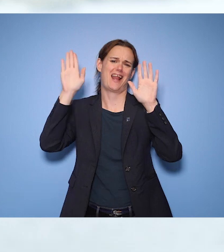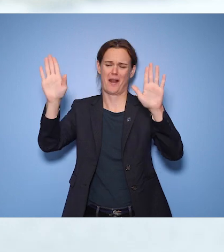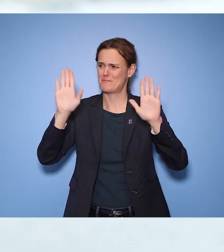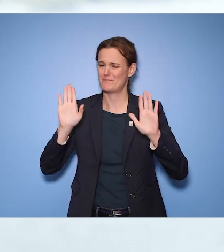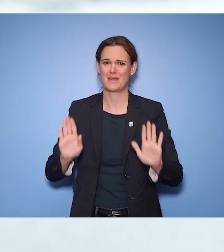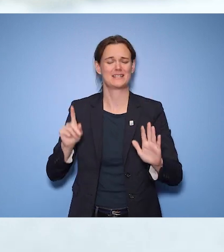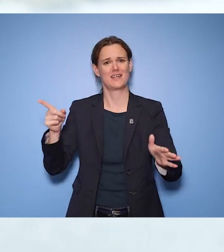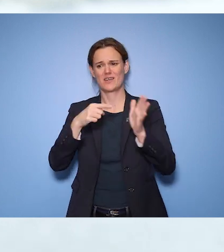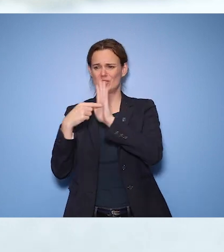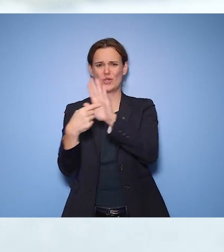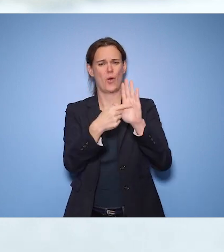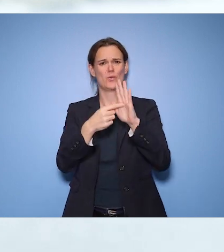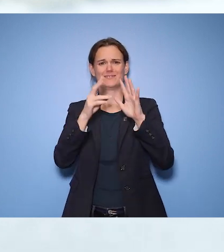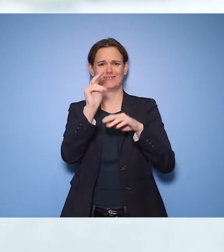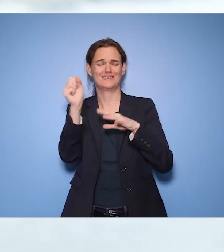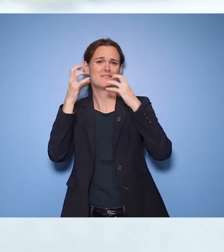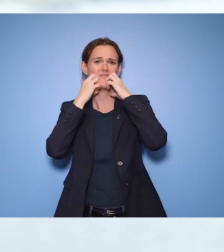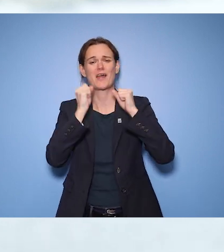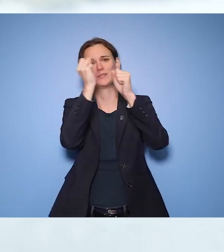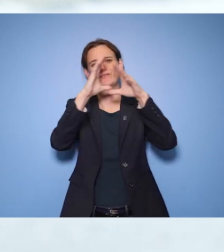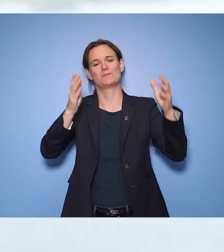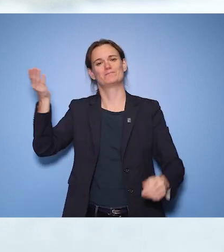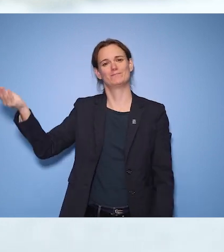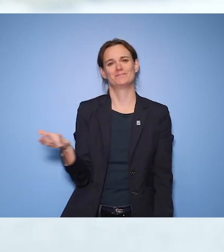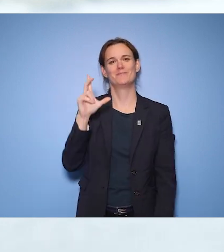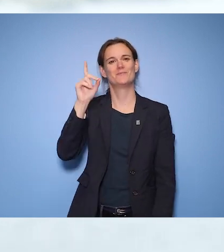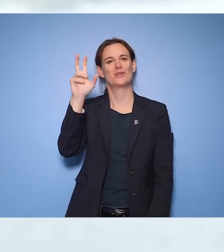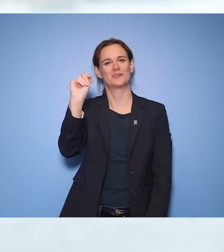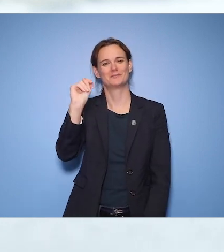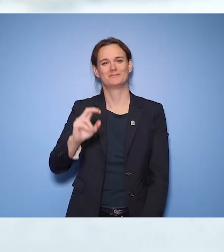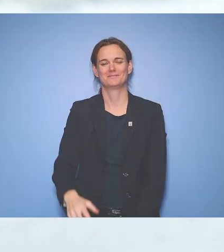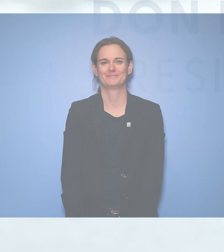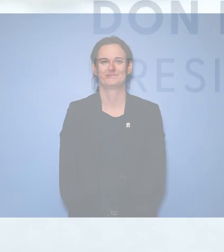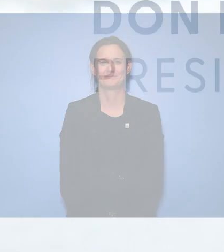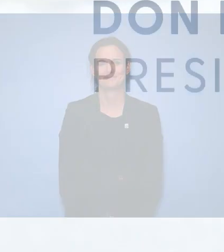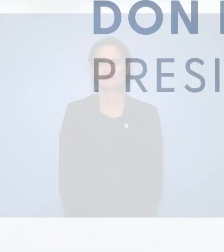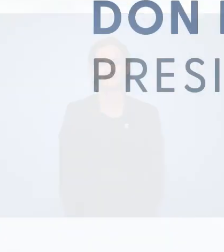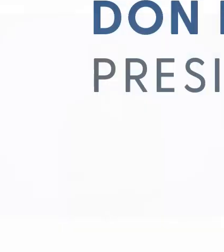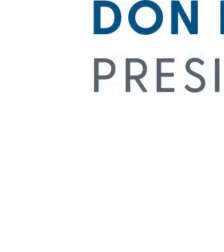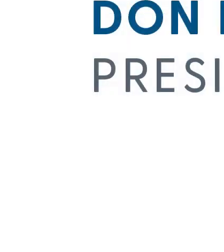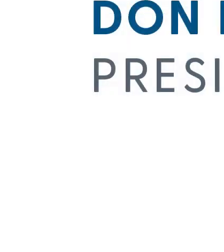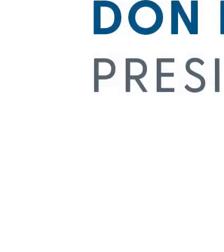ambassador for the values and vision of the NSCC, welcome Don.